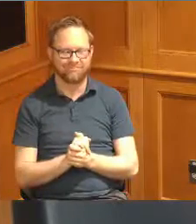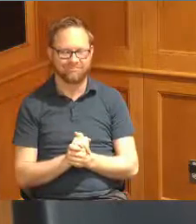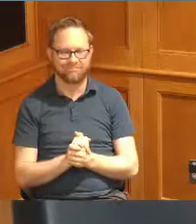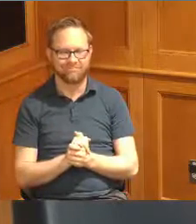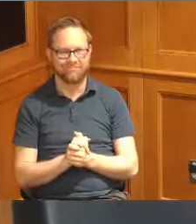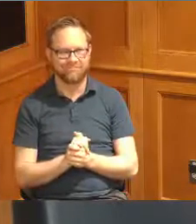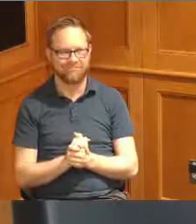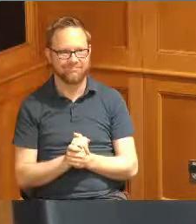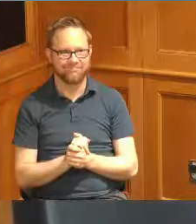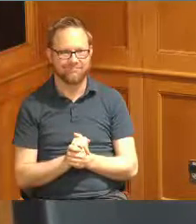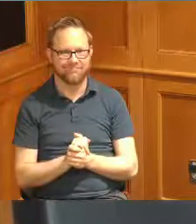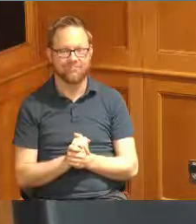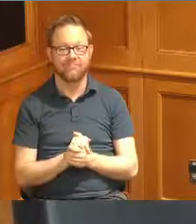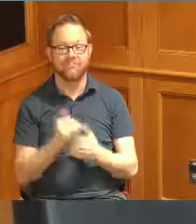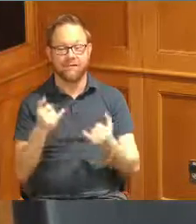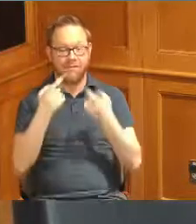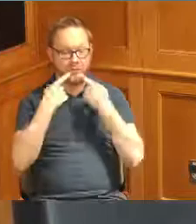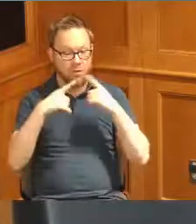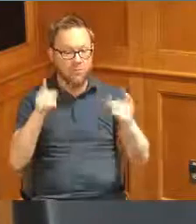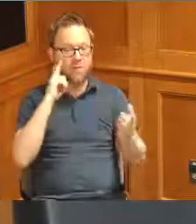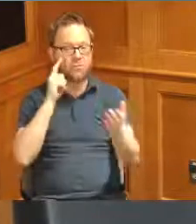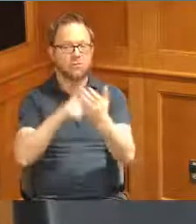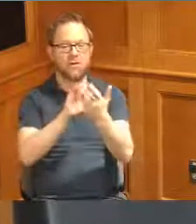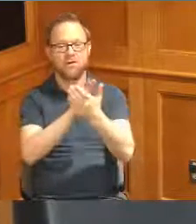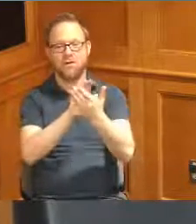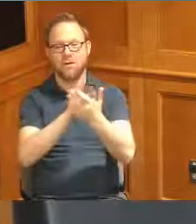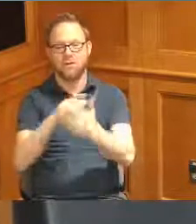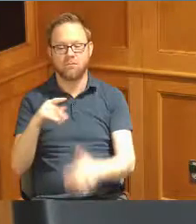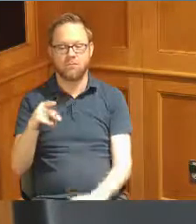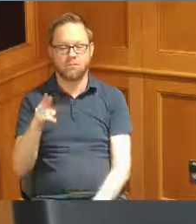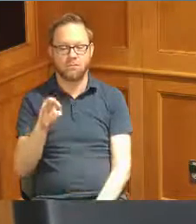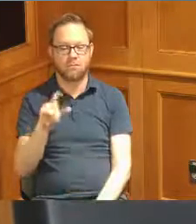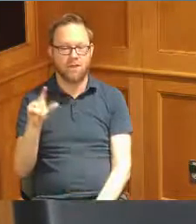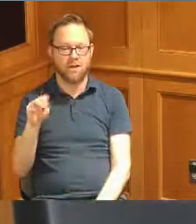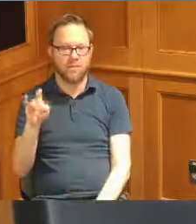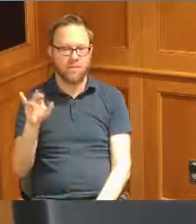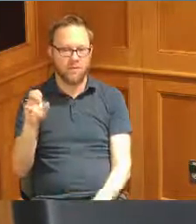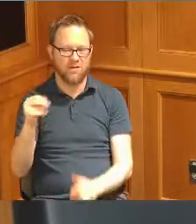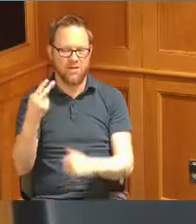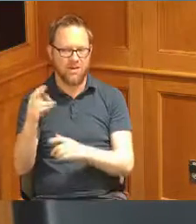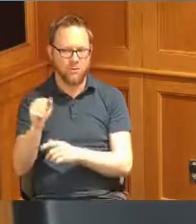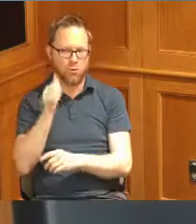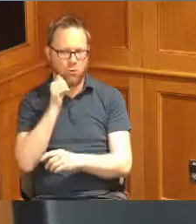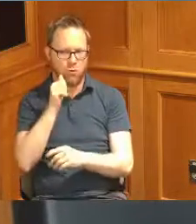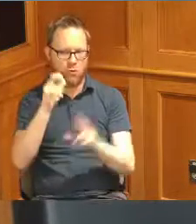this Proclamation recognizing Purcell Marion High School girls basketball team for their victory